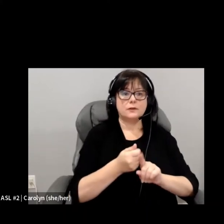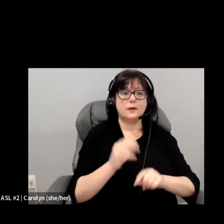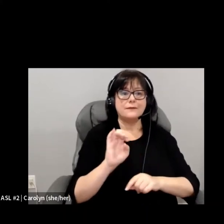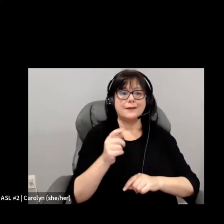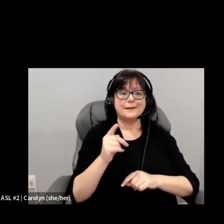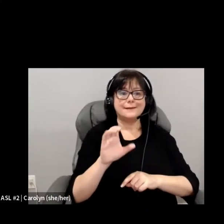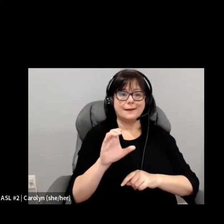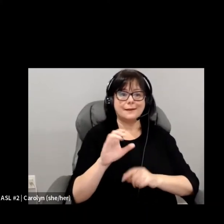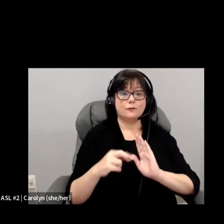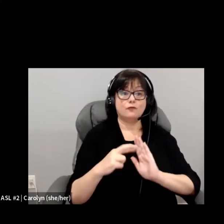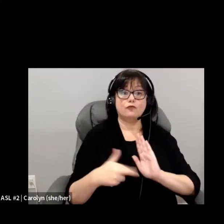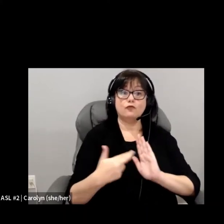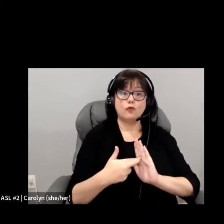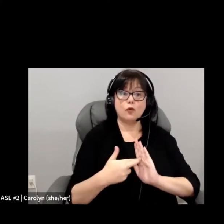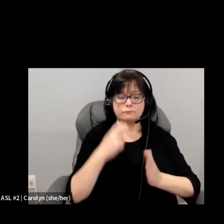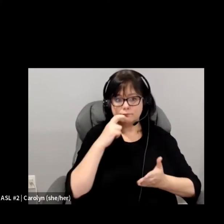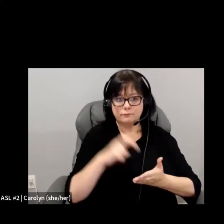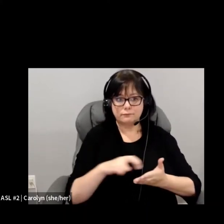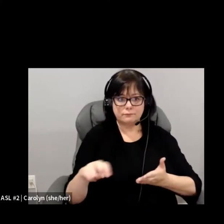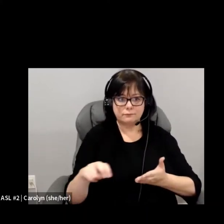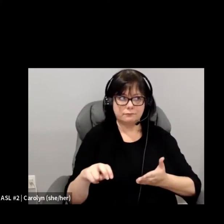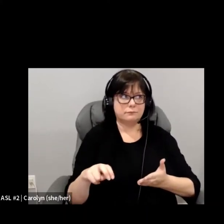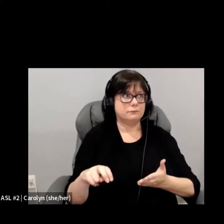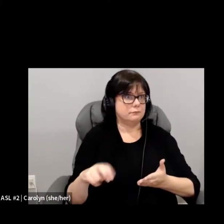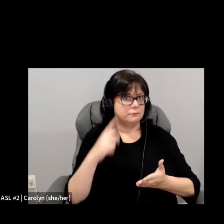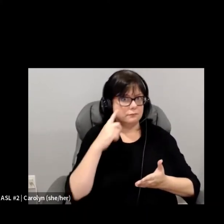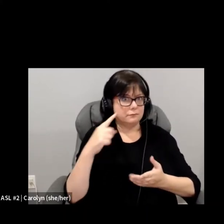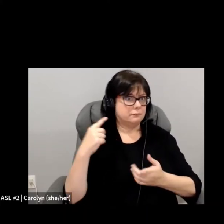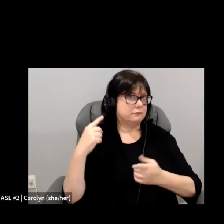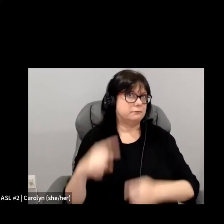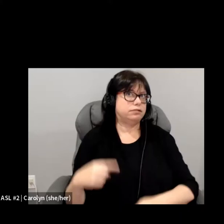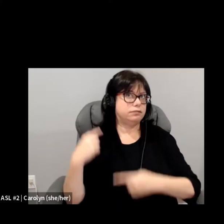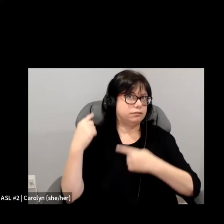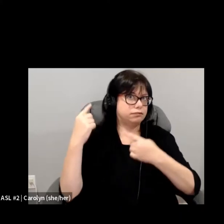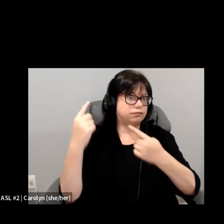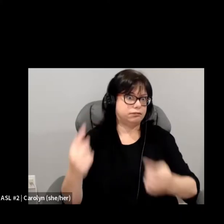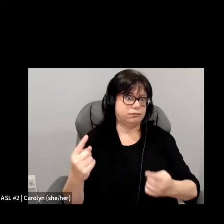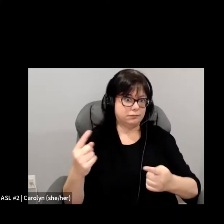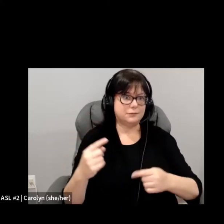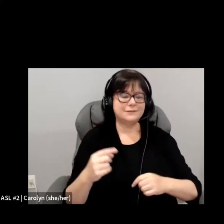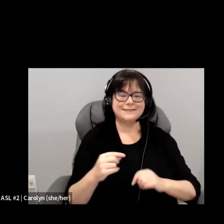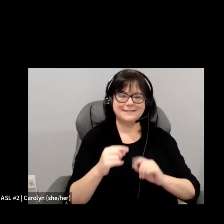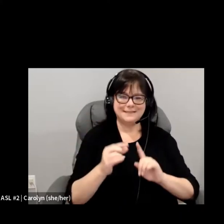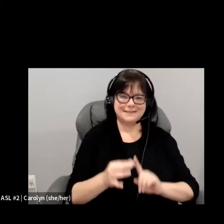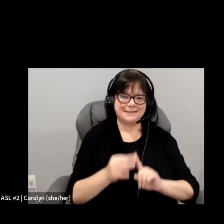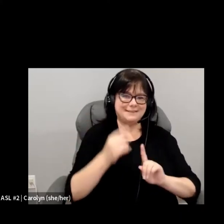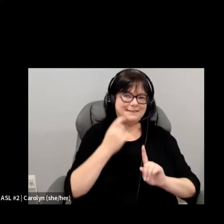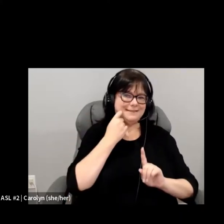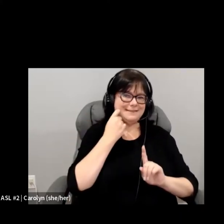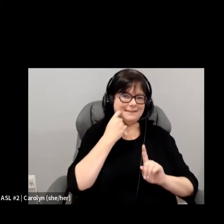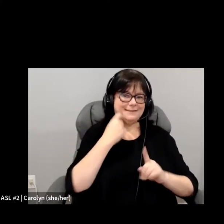FOR AS LONG AS I CAN REMEMBER. WITH THE EXCEPTION OF THIS LAST YEAR.